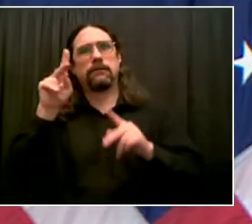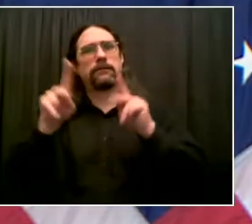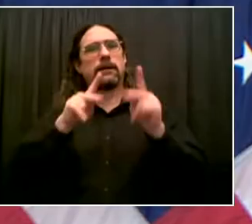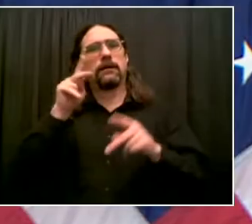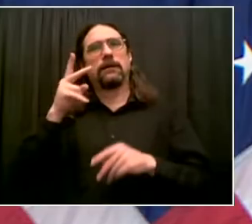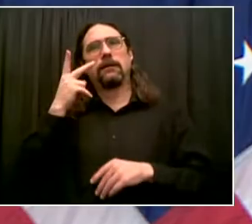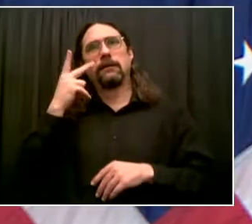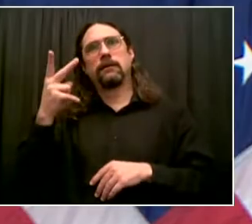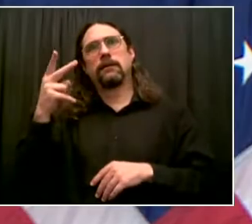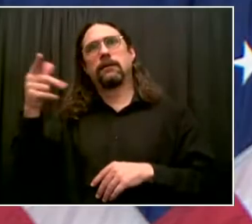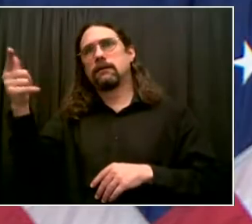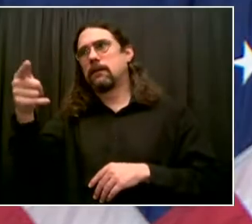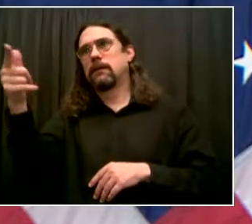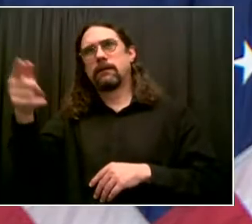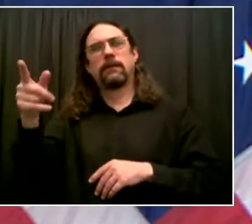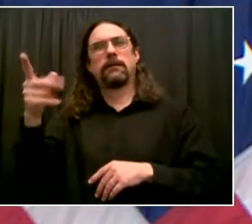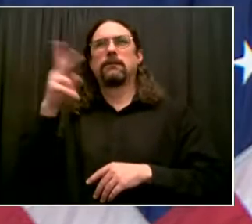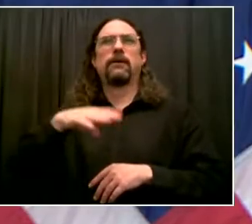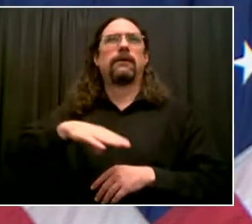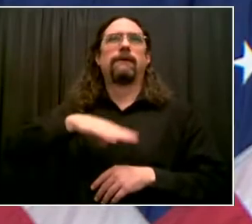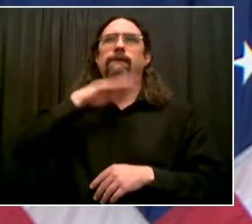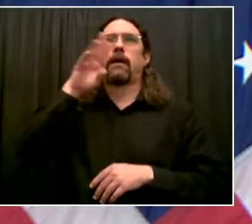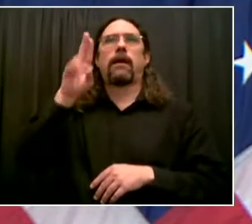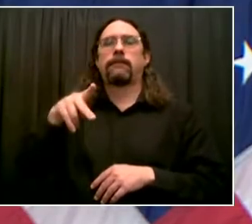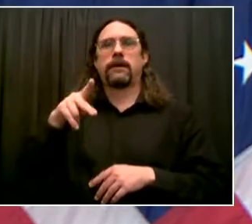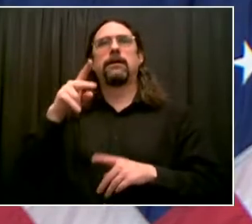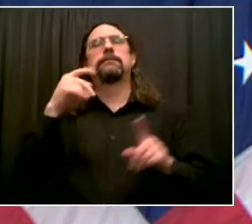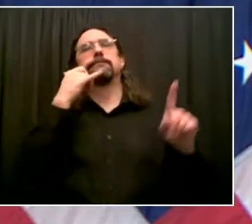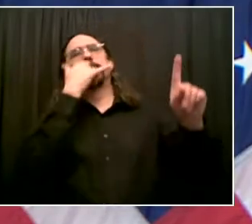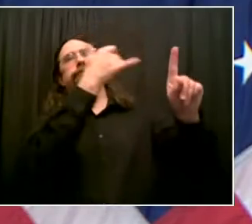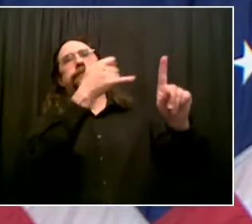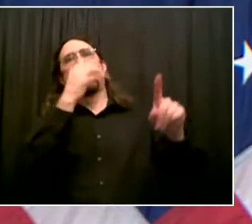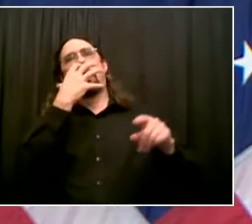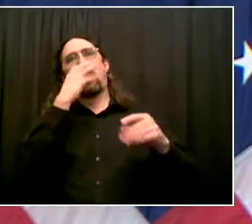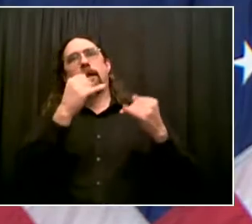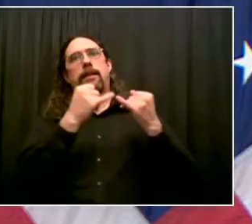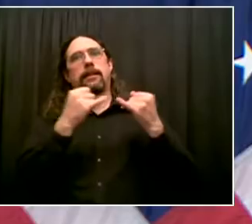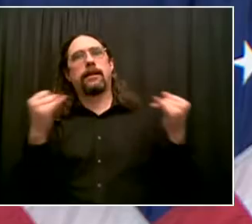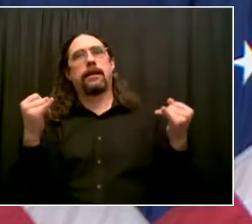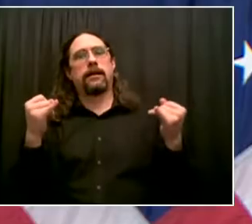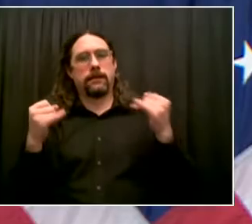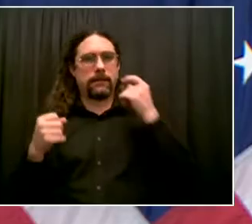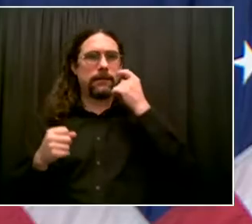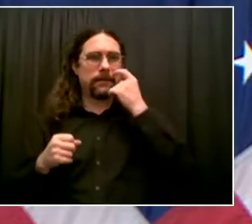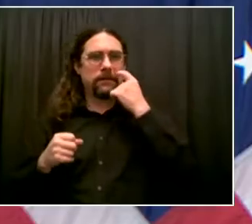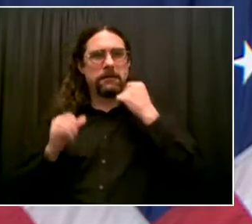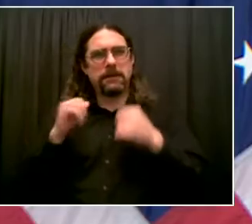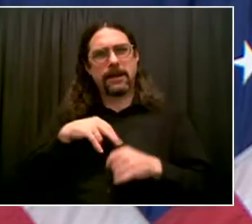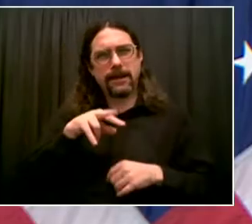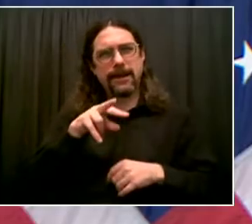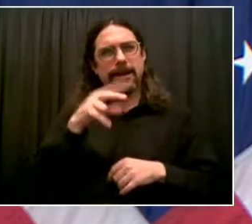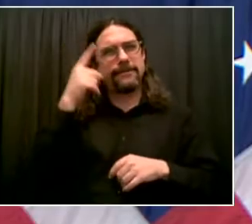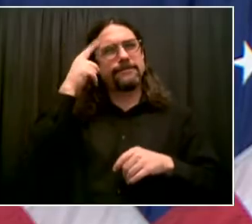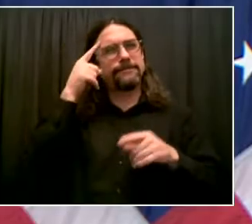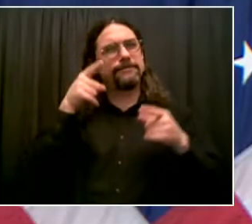MORE AND GAVE US THE INFORMATION BASED ON PICTURES WE WERE ABLE TO GIVE OUT. THAT'S THE STRATEGY GOING INTO